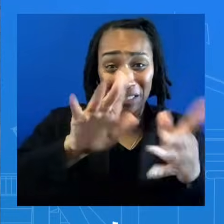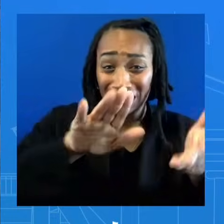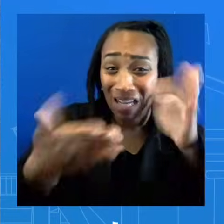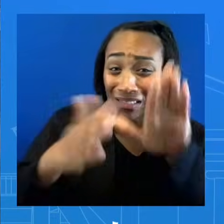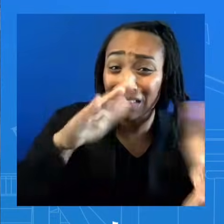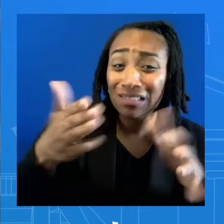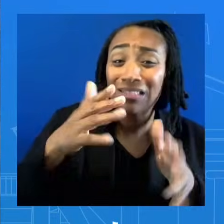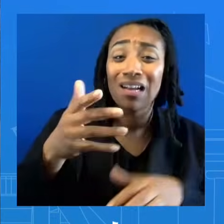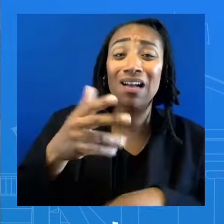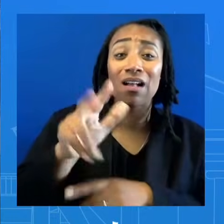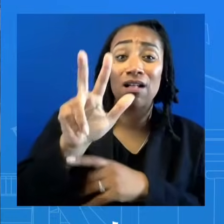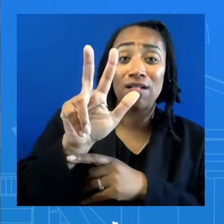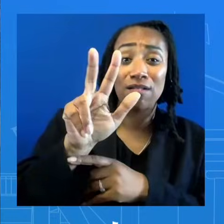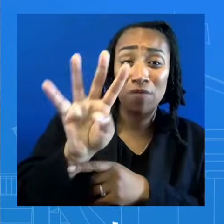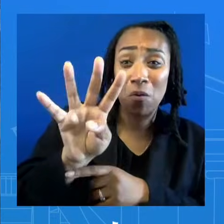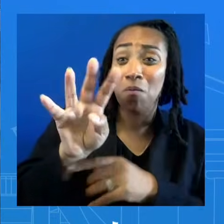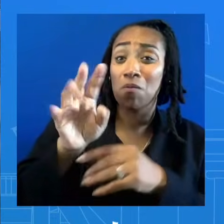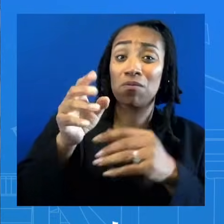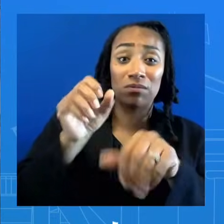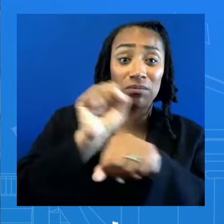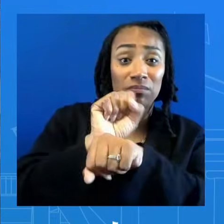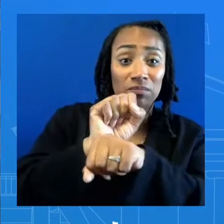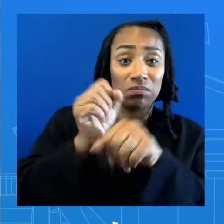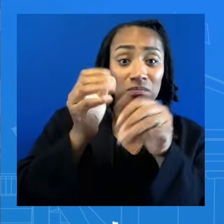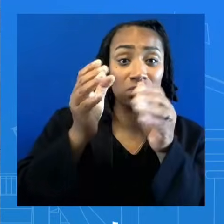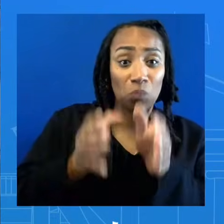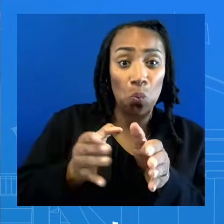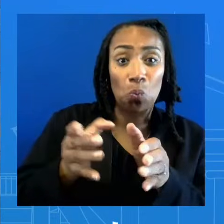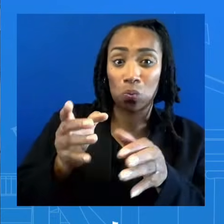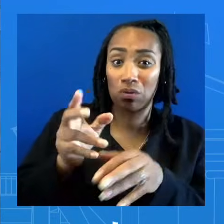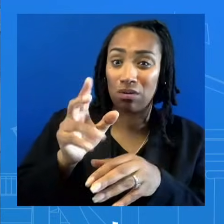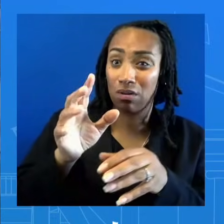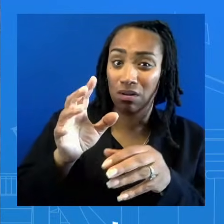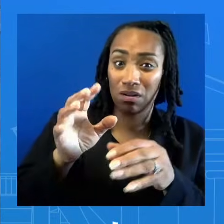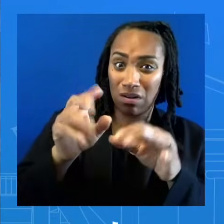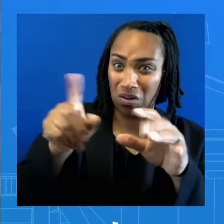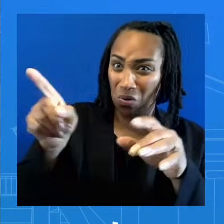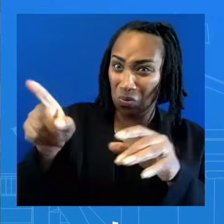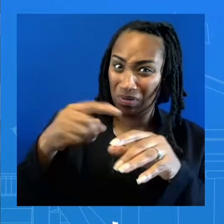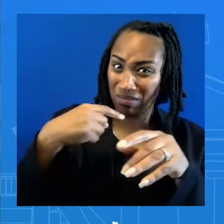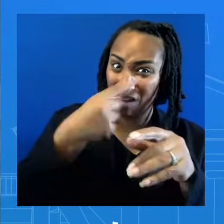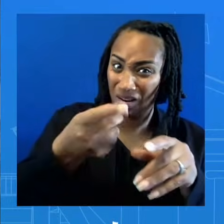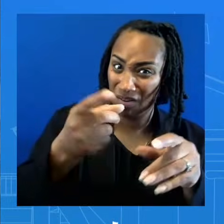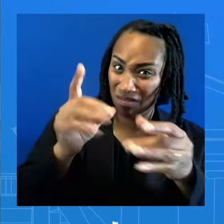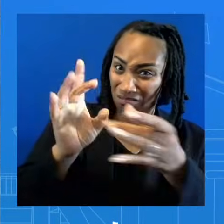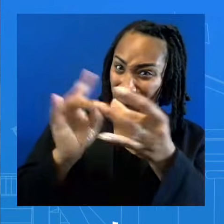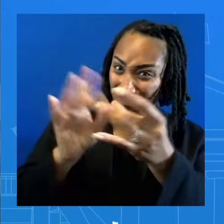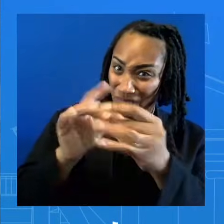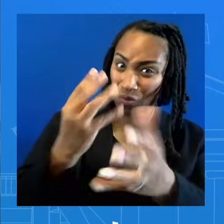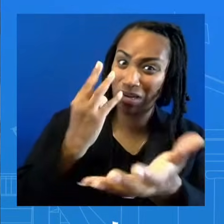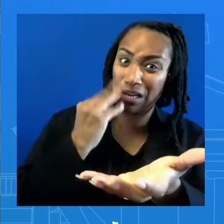or are you following up with what's happening there? How civilians are being killed every single day, and we don't hear much about them?